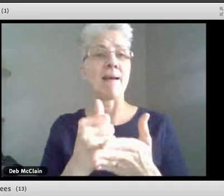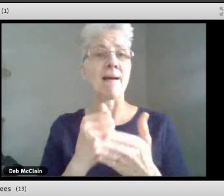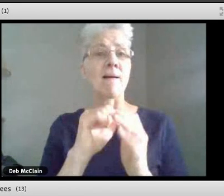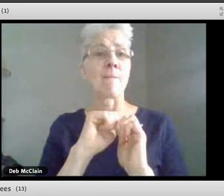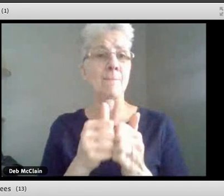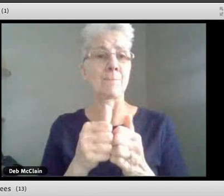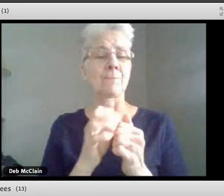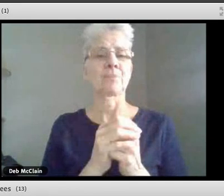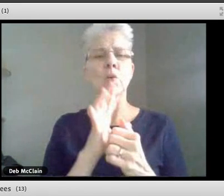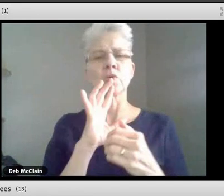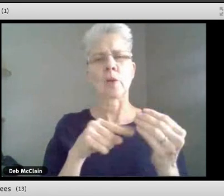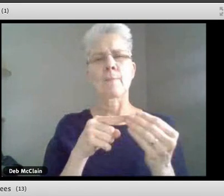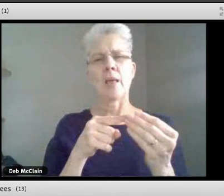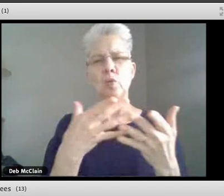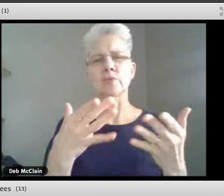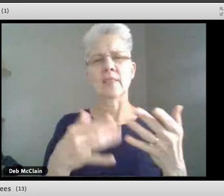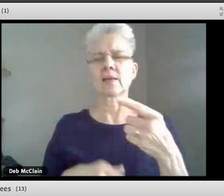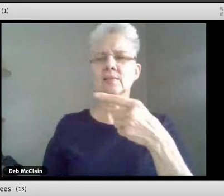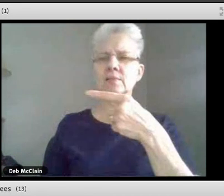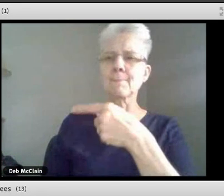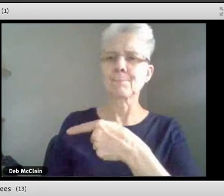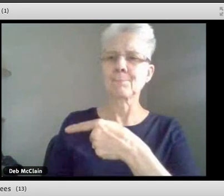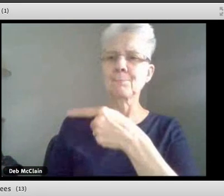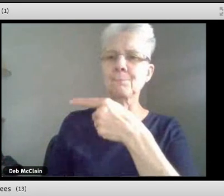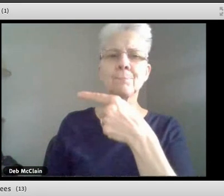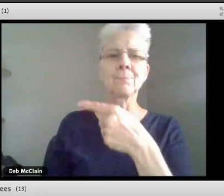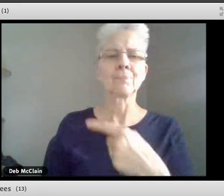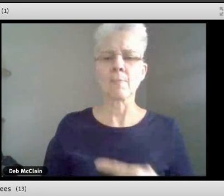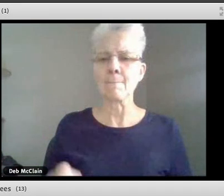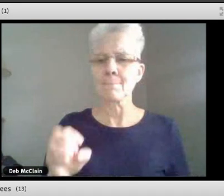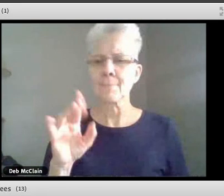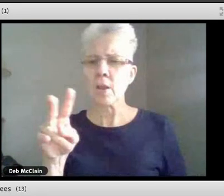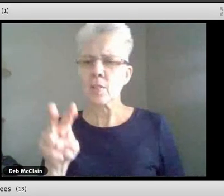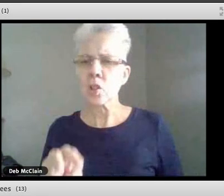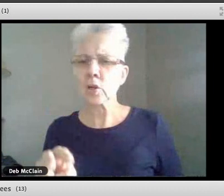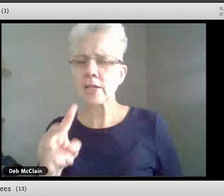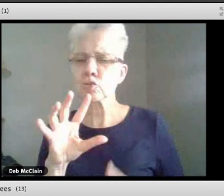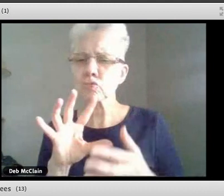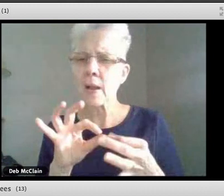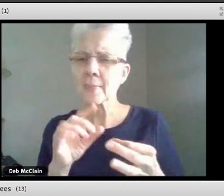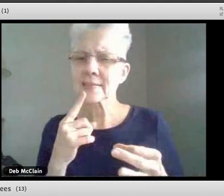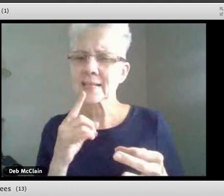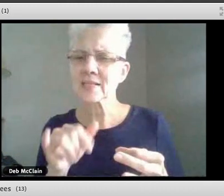and, Mary, I'm looking at your comment here. She says they're starting to address this more,